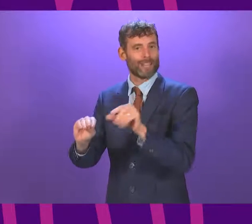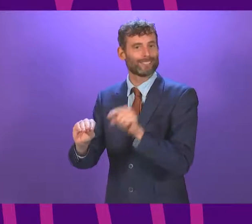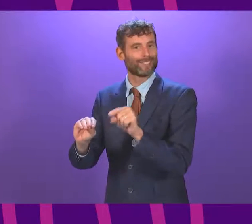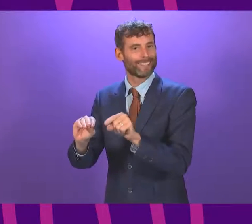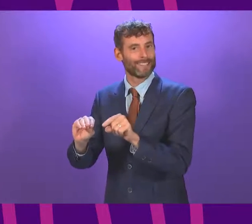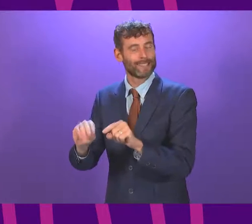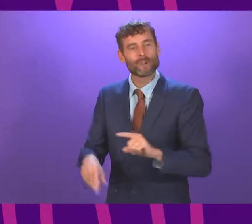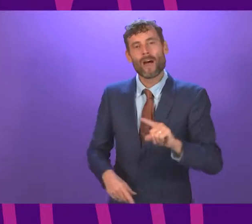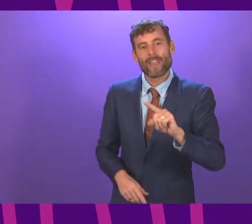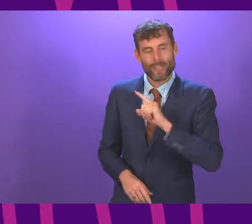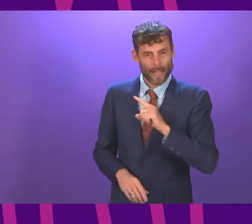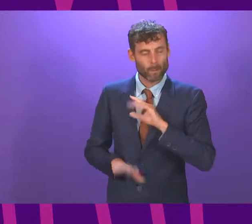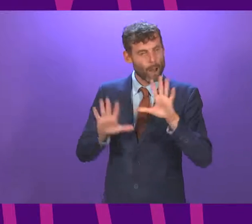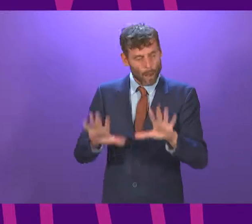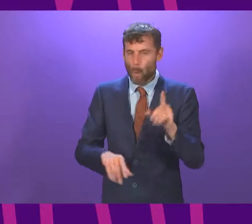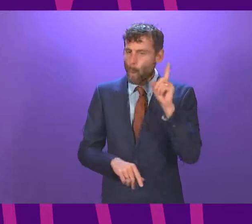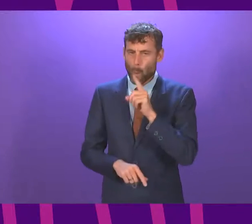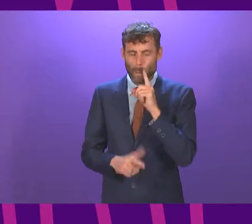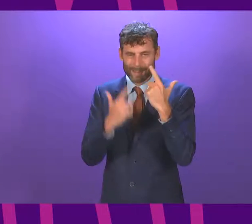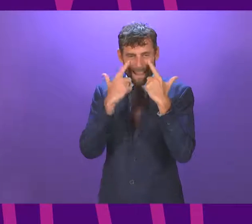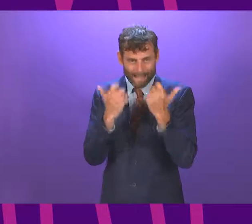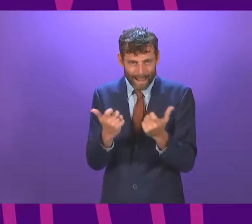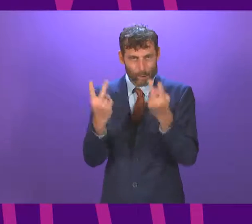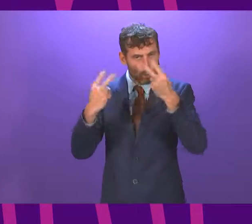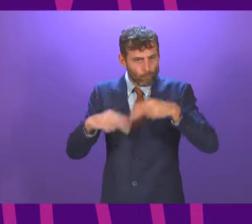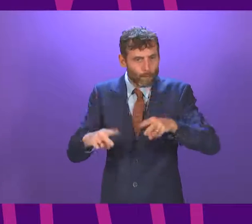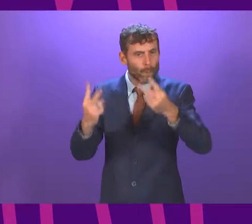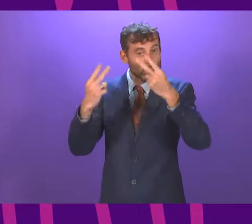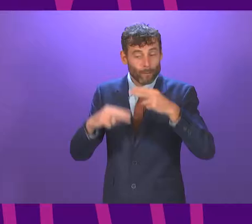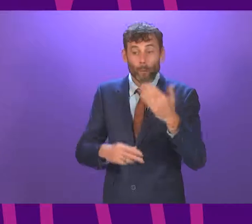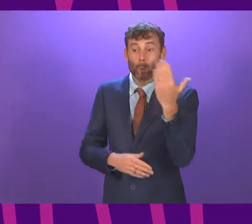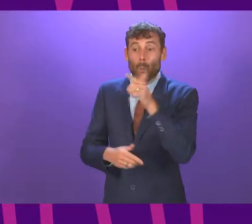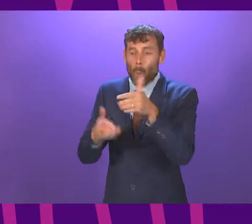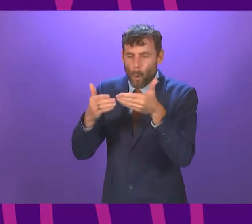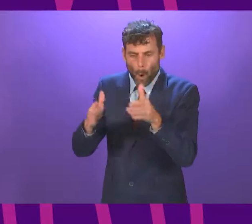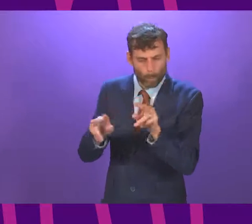a cautious approach to reopening schools, and are keeping many mitigation measures in place,